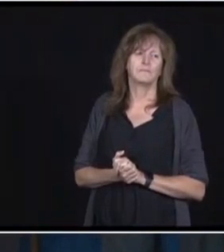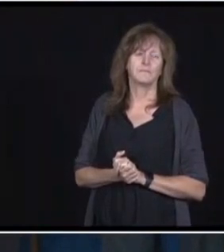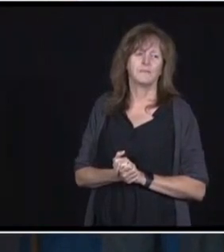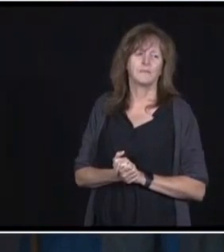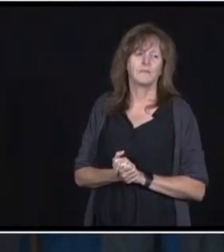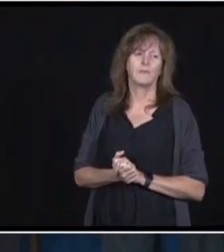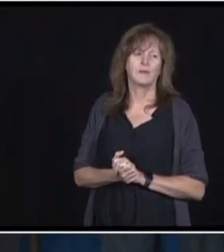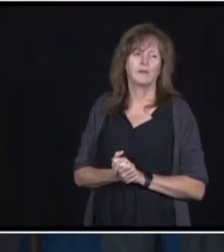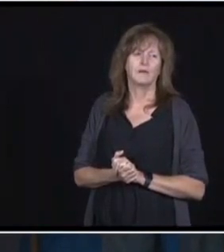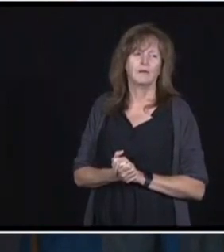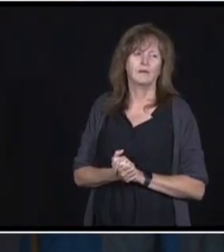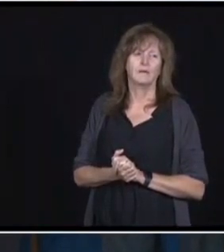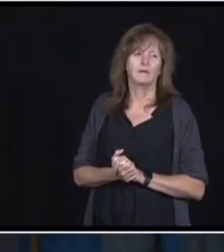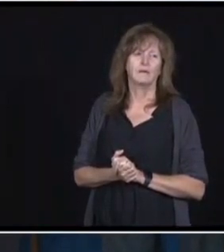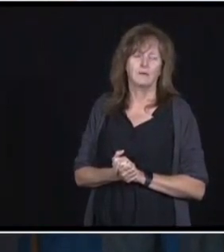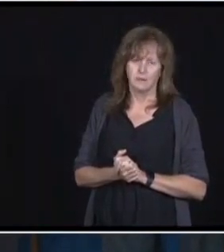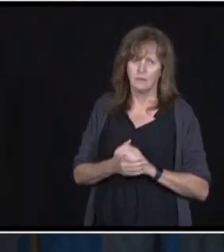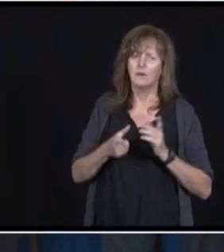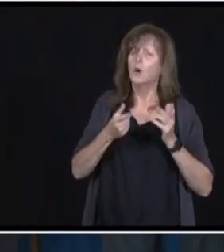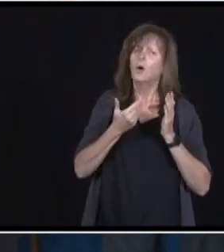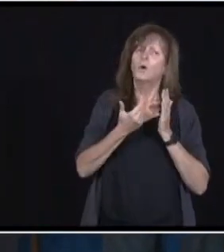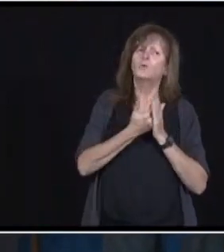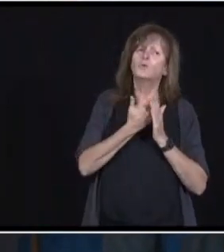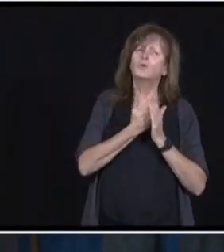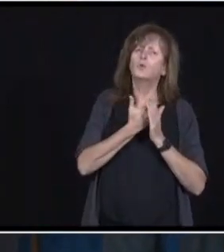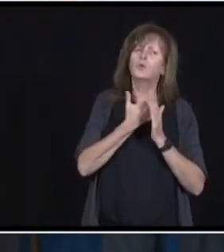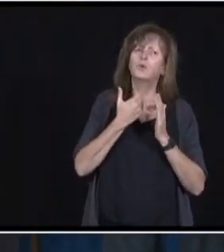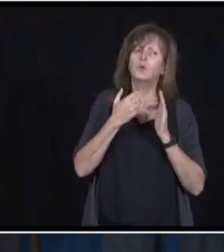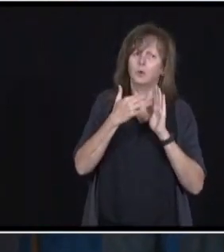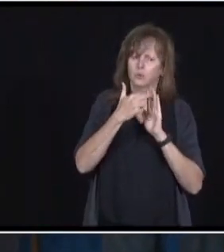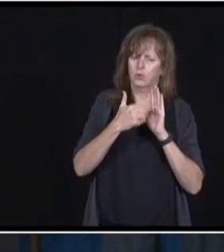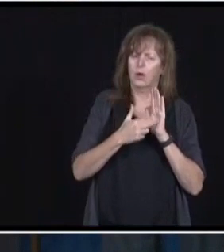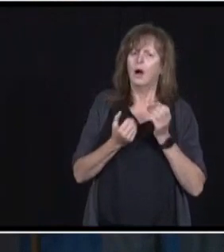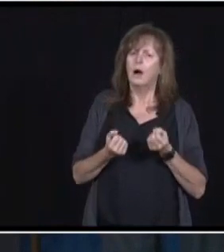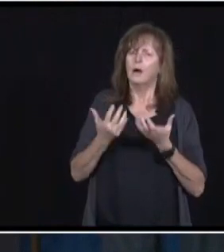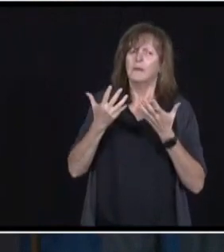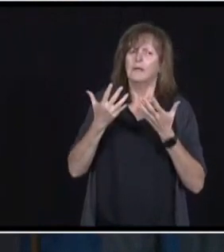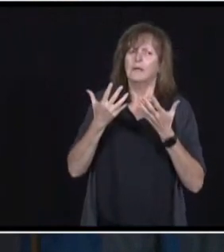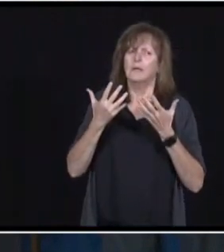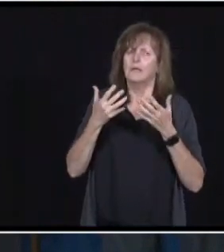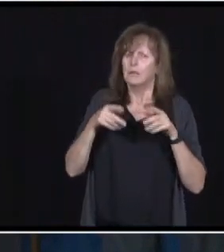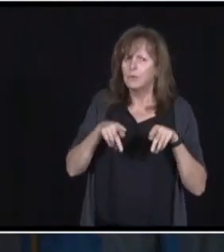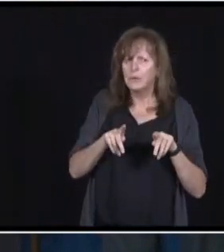not only working well, but they are backed up by the support of the community and everybody doing their part.